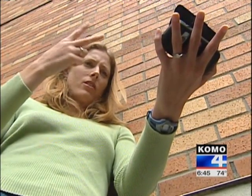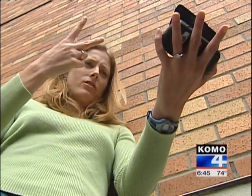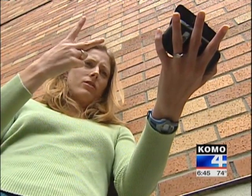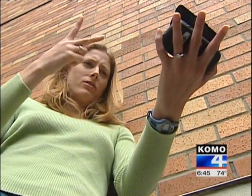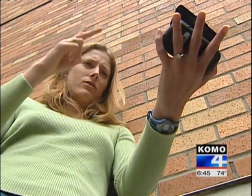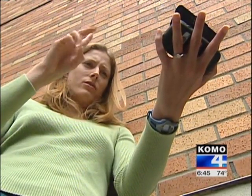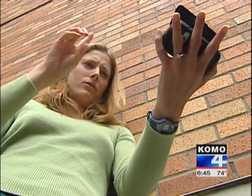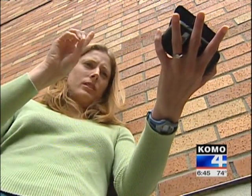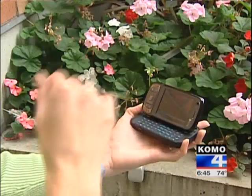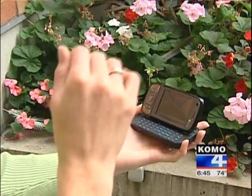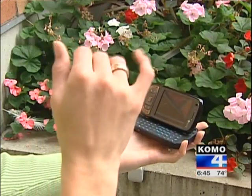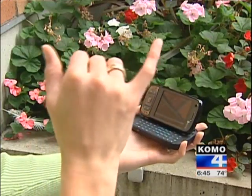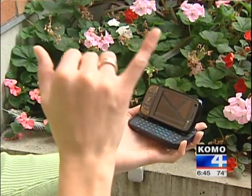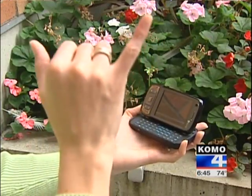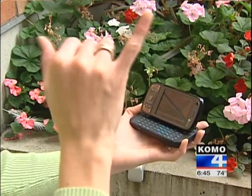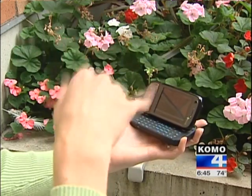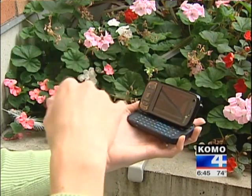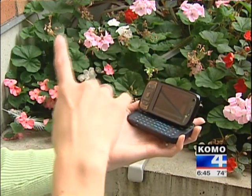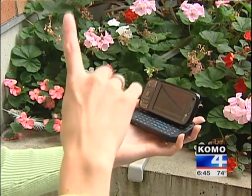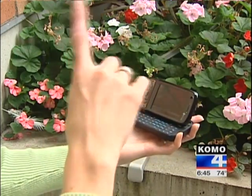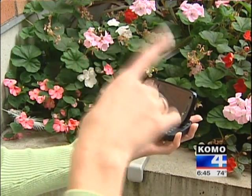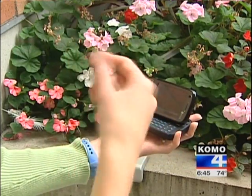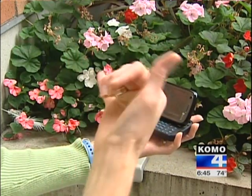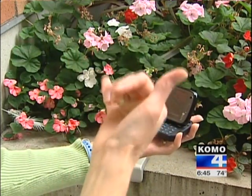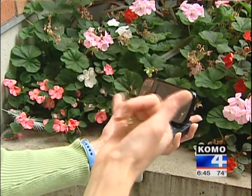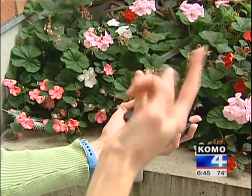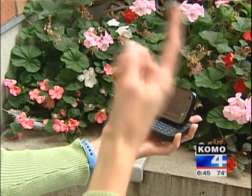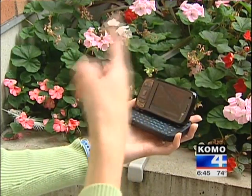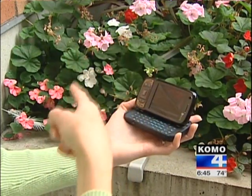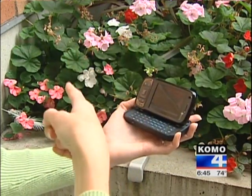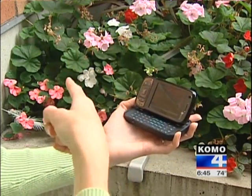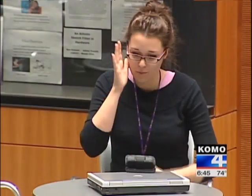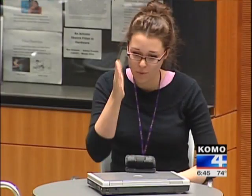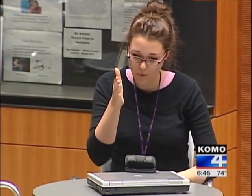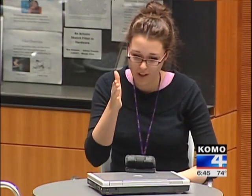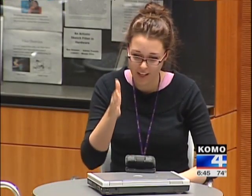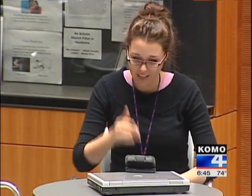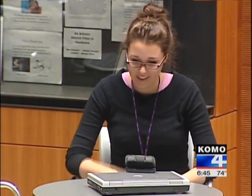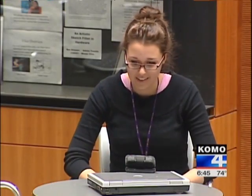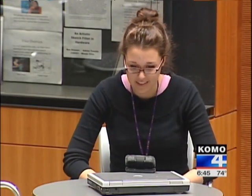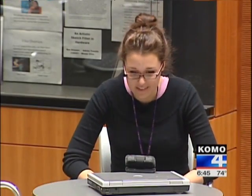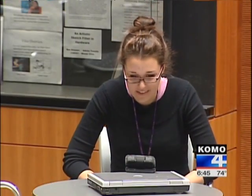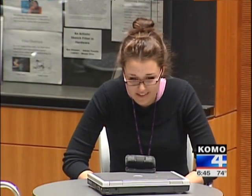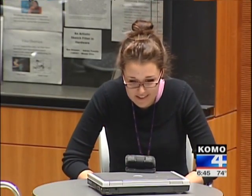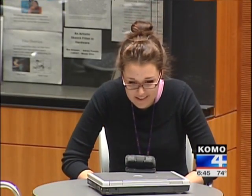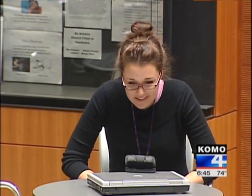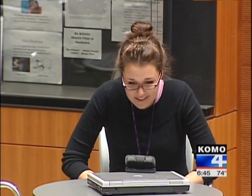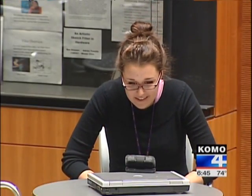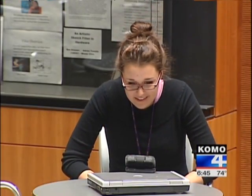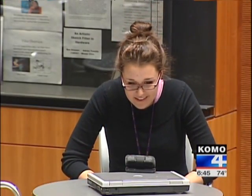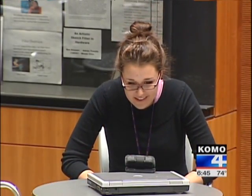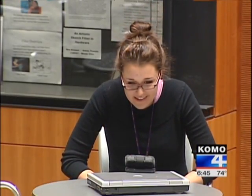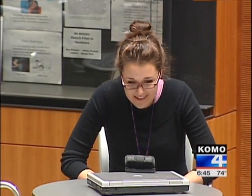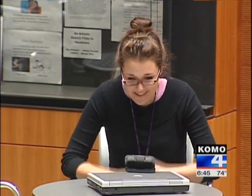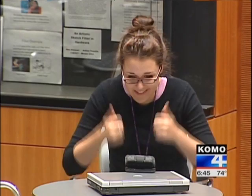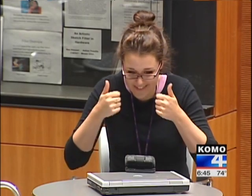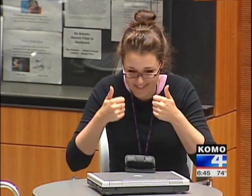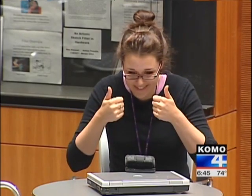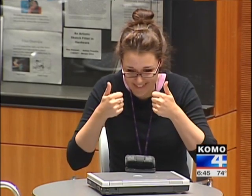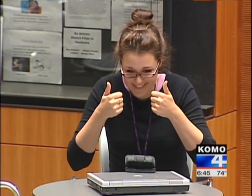phone company will pick up the project and make it available to the public within two years. And that has the Deaf Community and the UW Engineering Department happy.